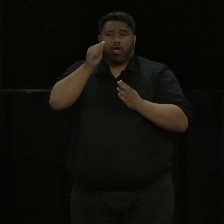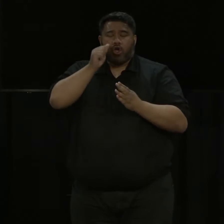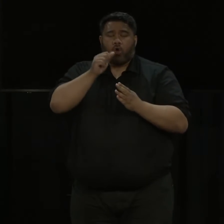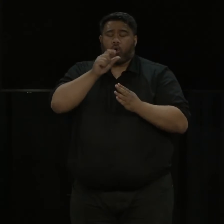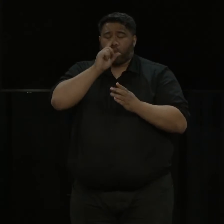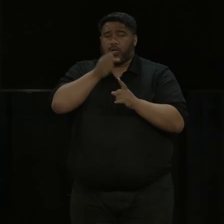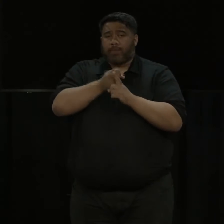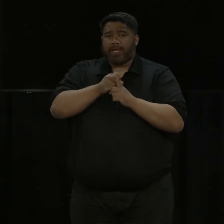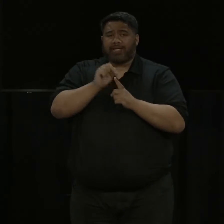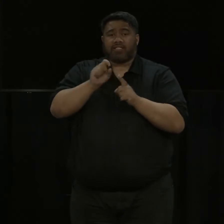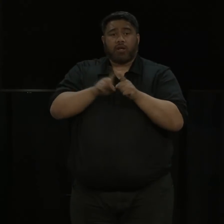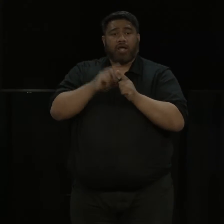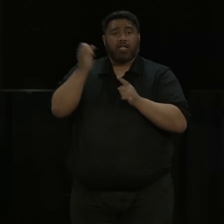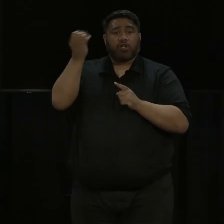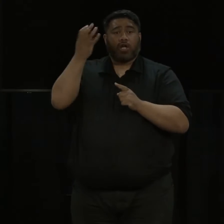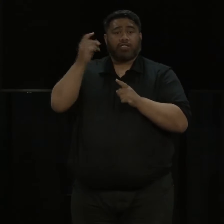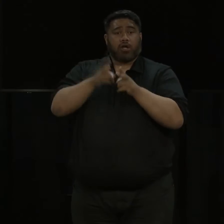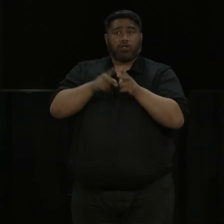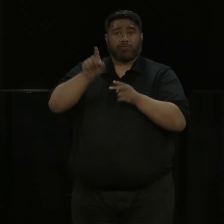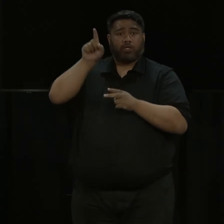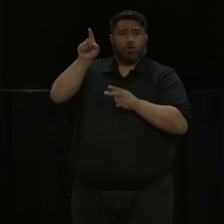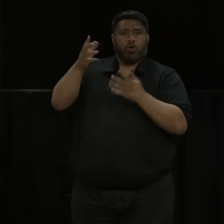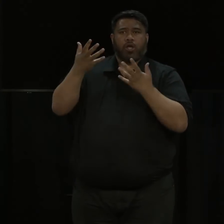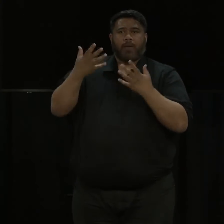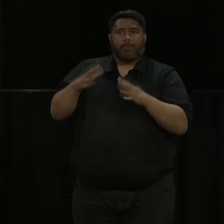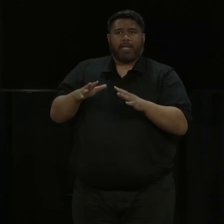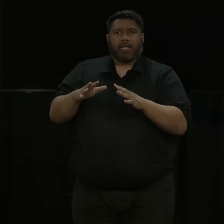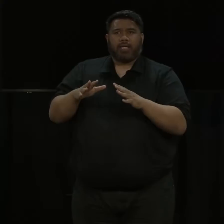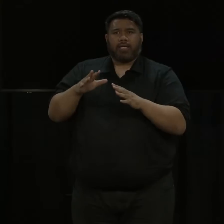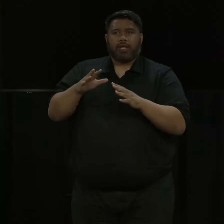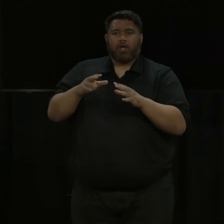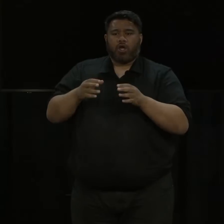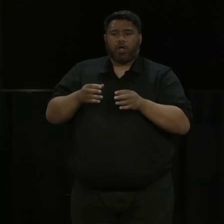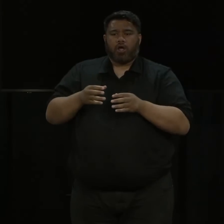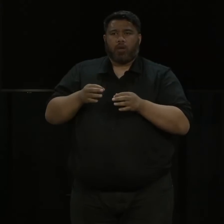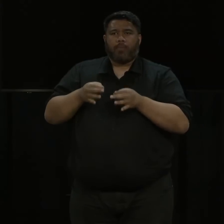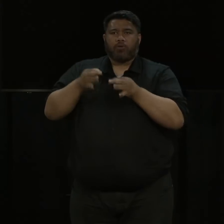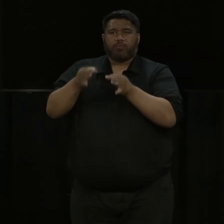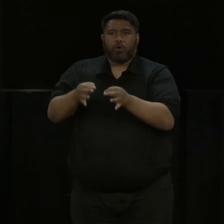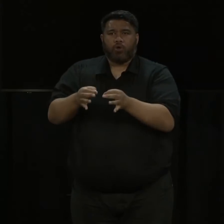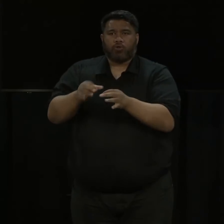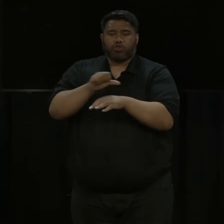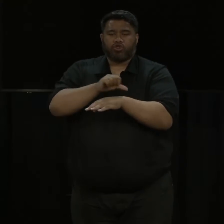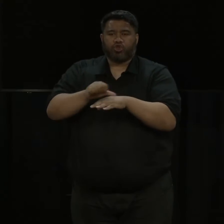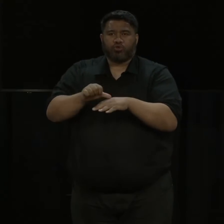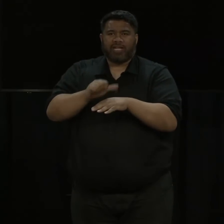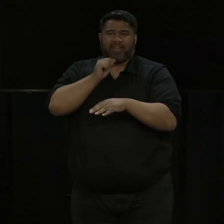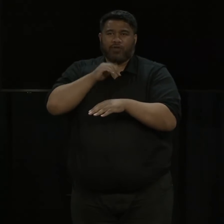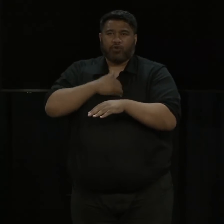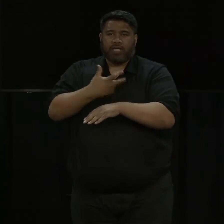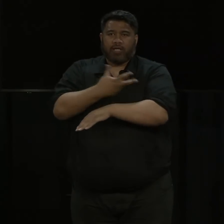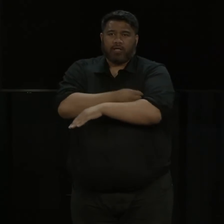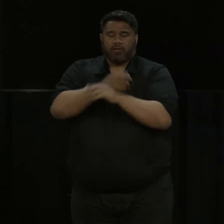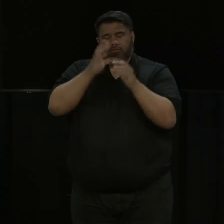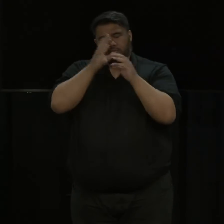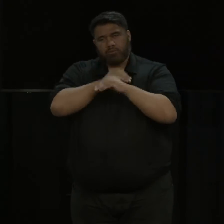service impacts in hospitals around the country.